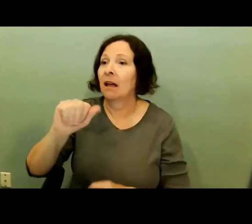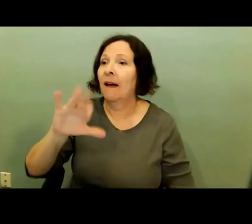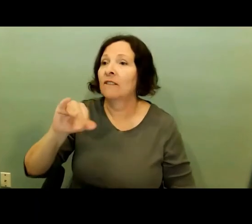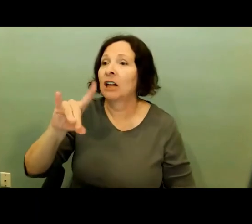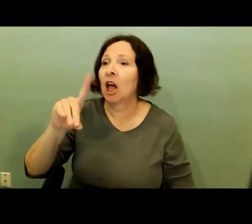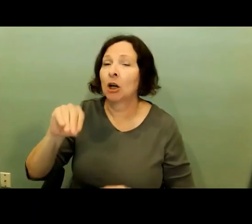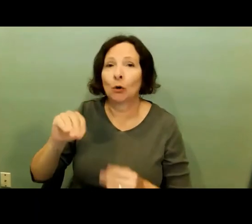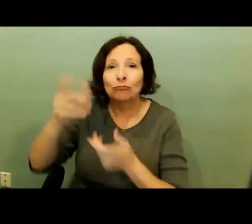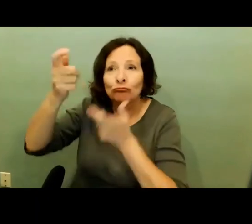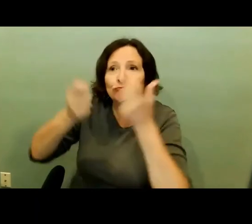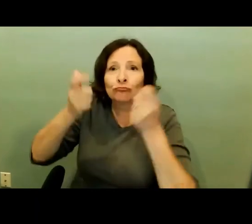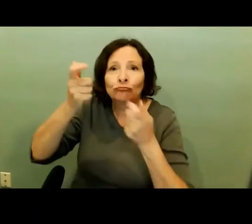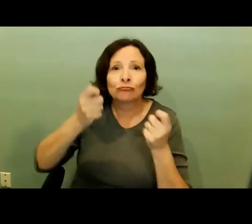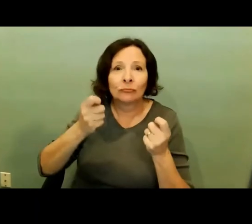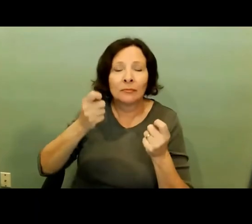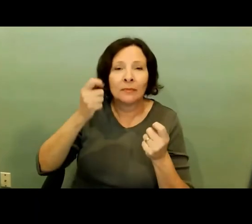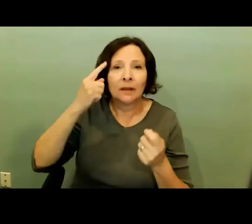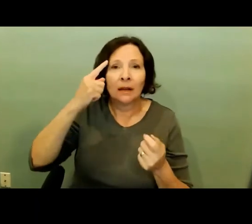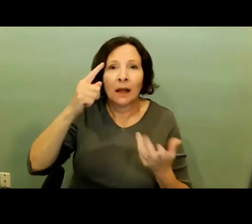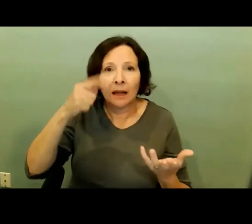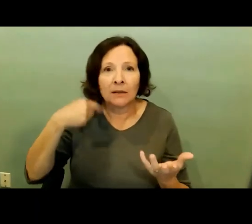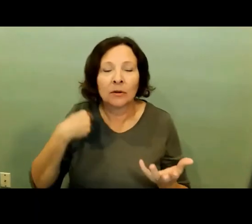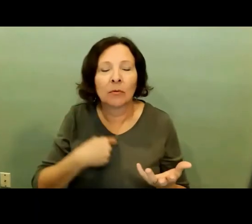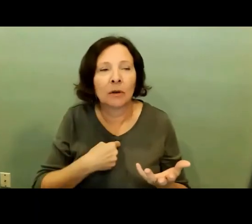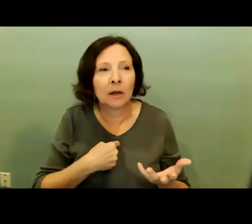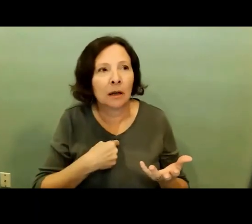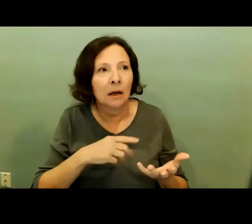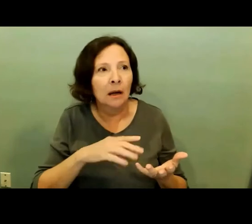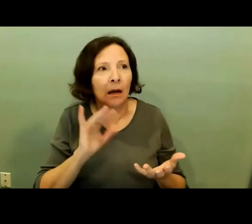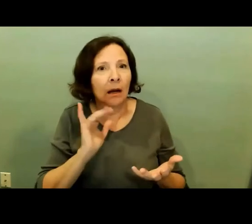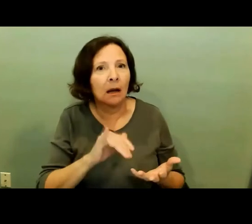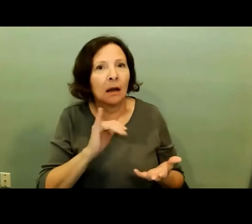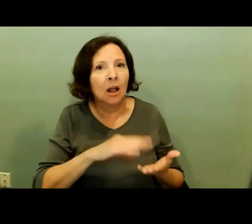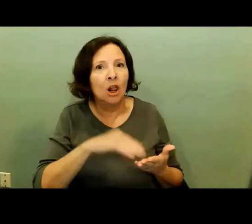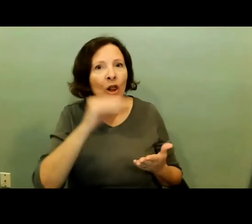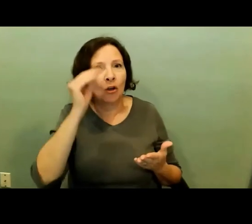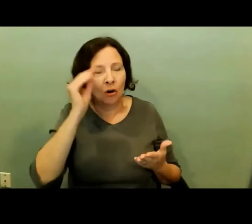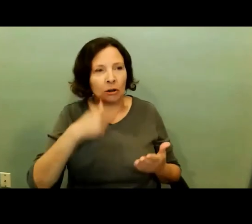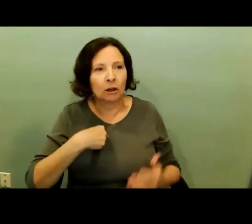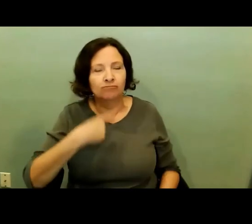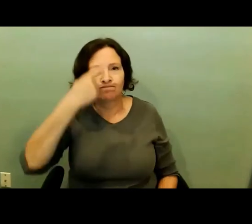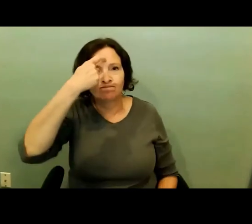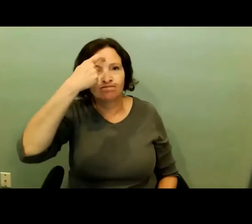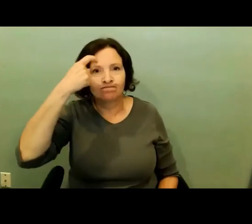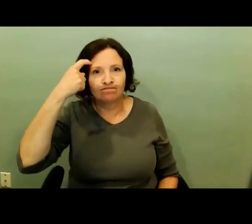Although we all think that people in higher education are on equal footing, they are not.